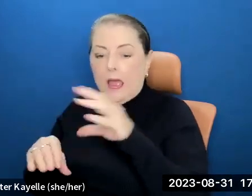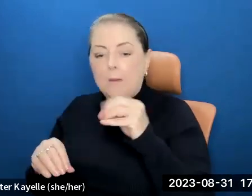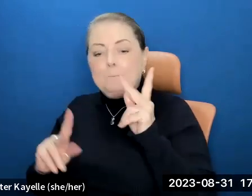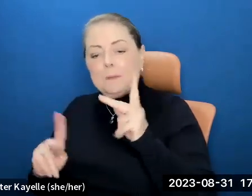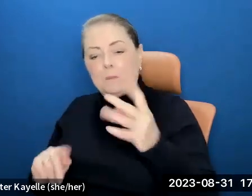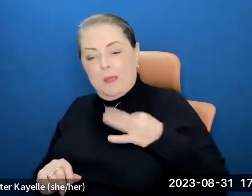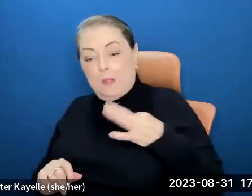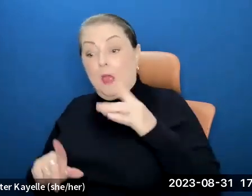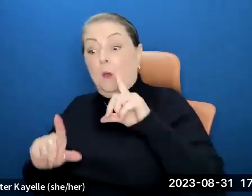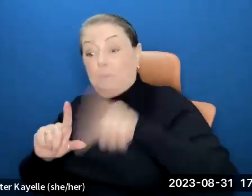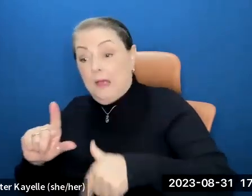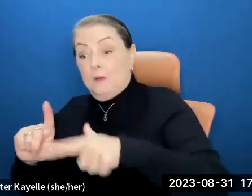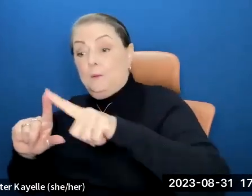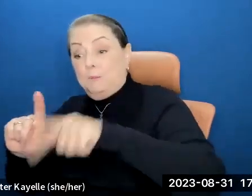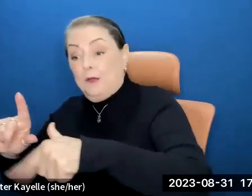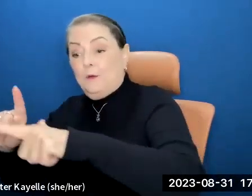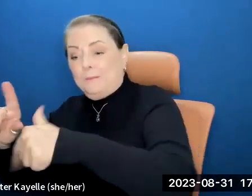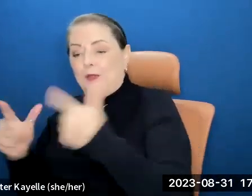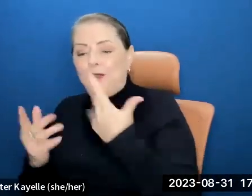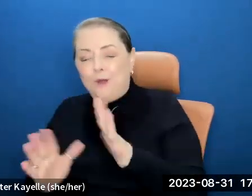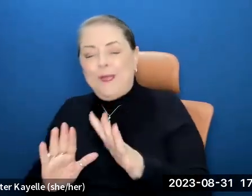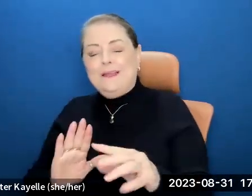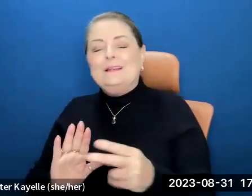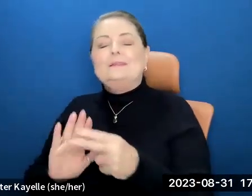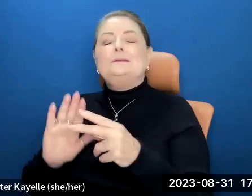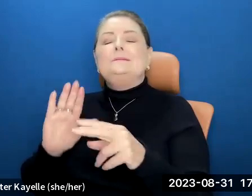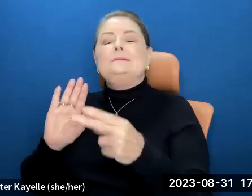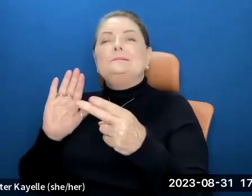they expire uh because they're already designated as an MHP if you had anybody that was in here that